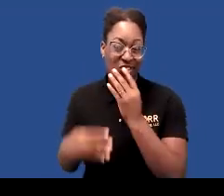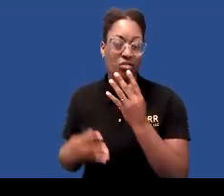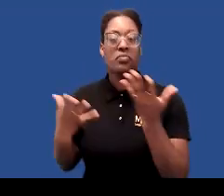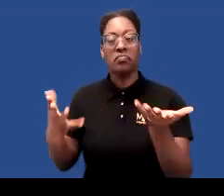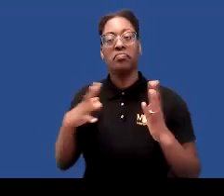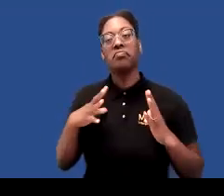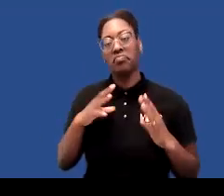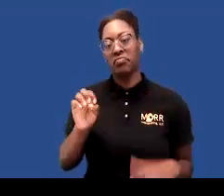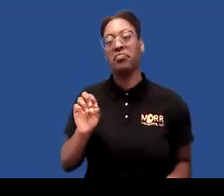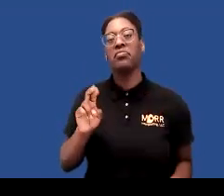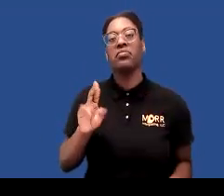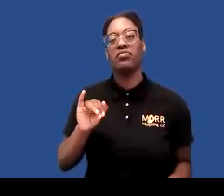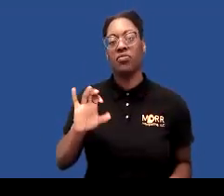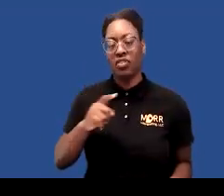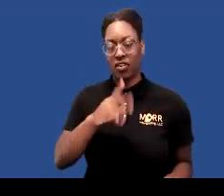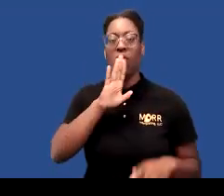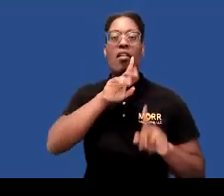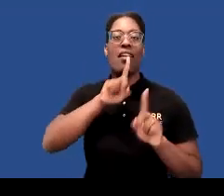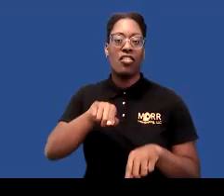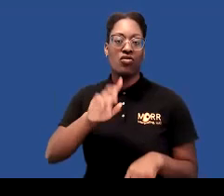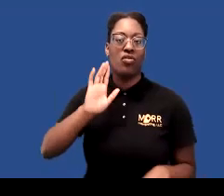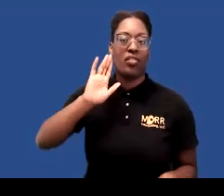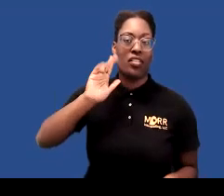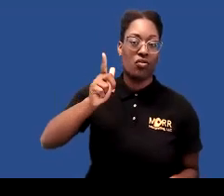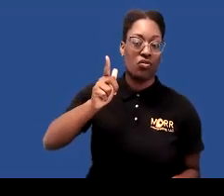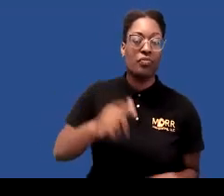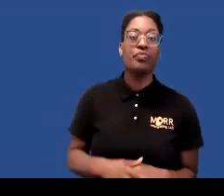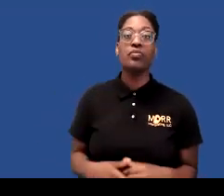So the first question I'm going to pass along, Eric, is,